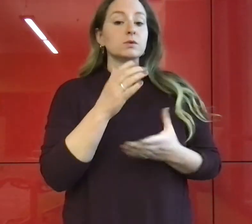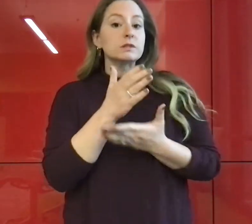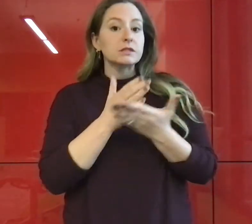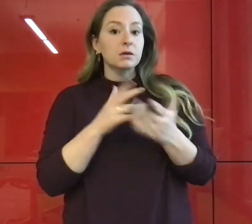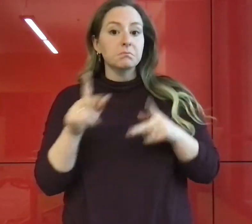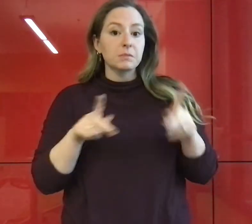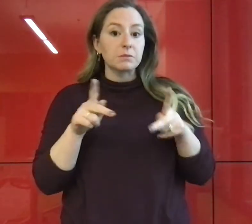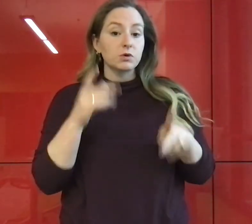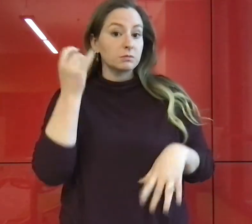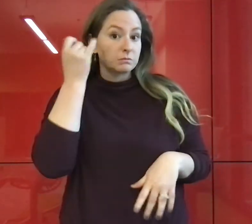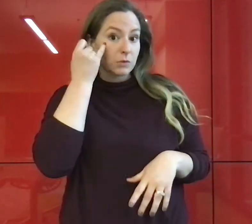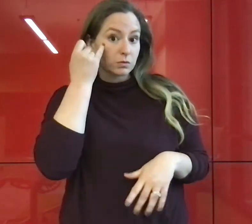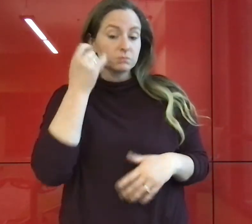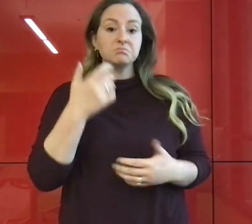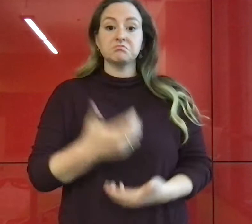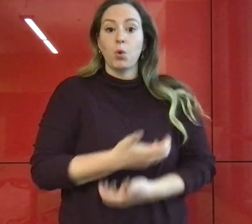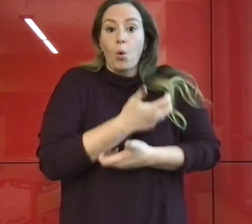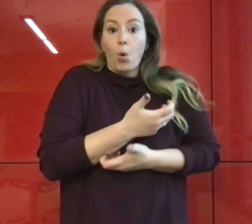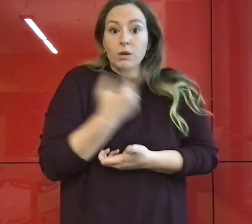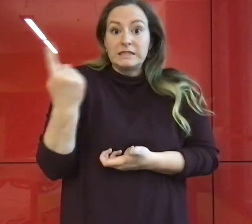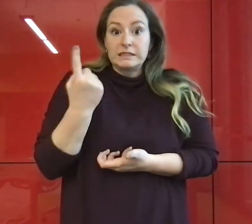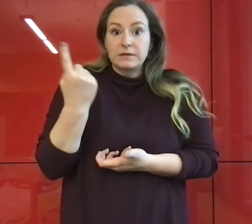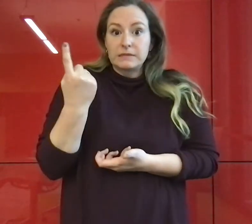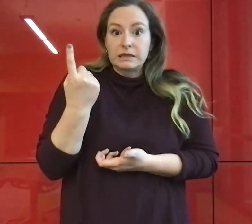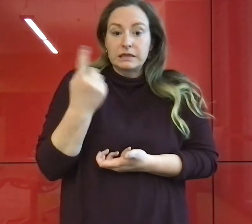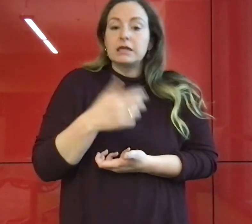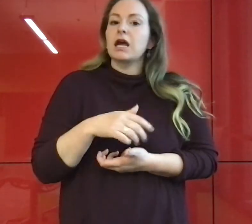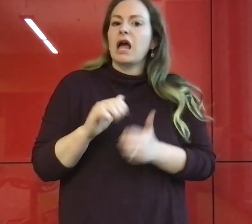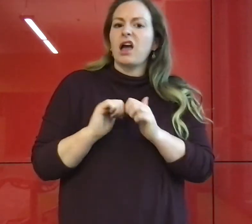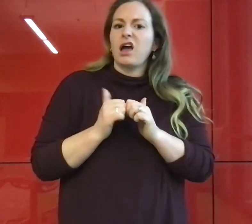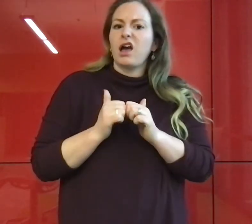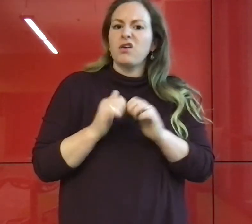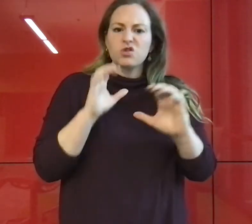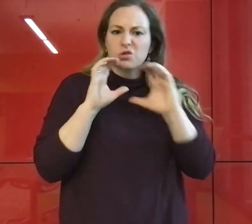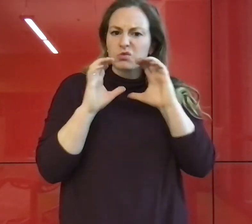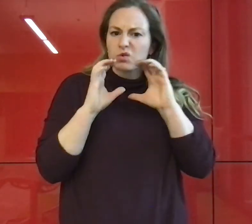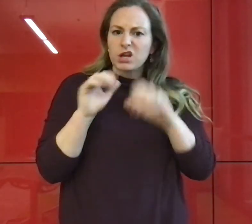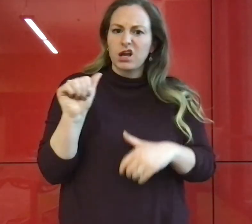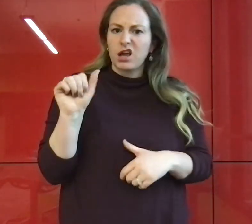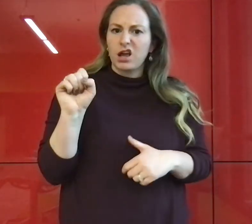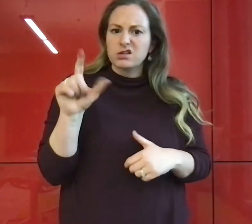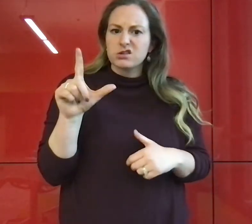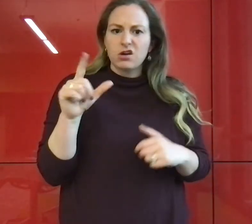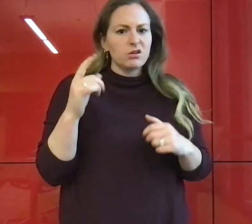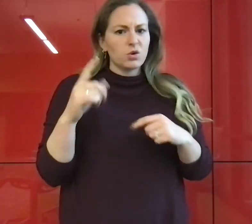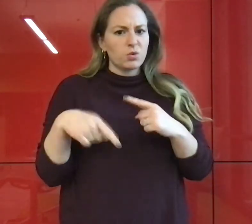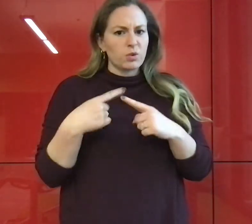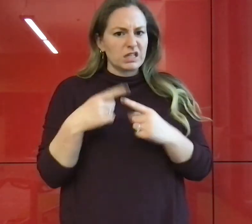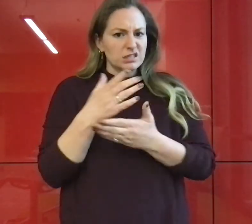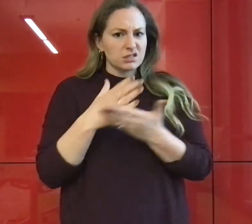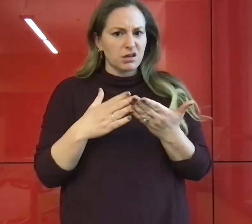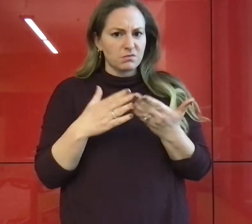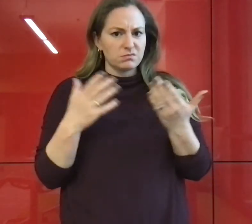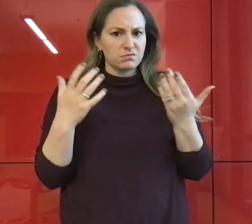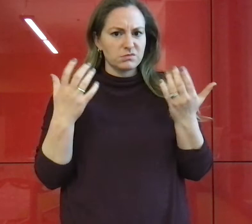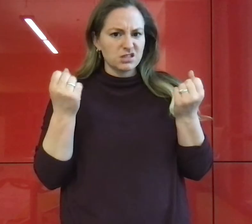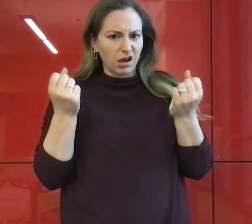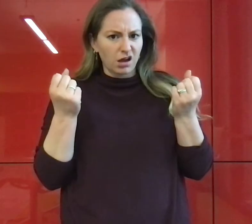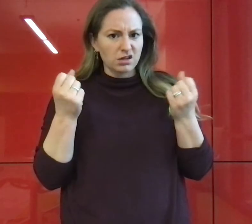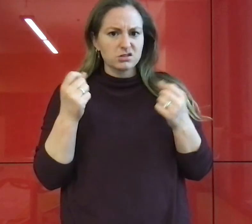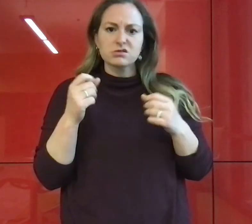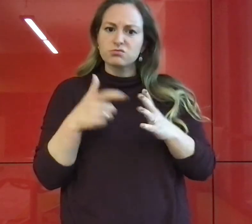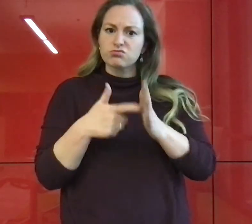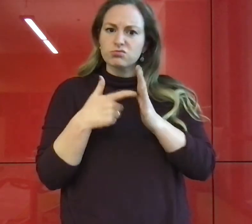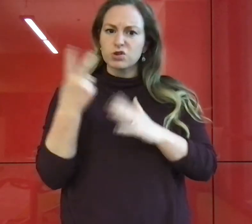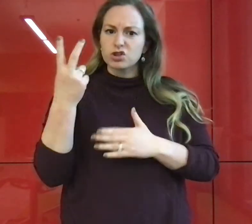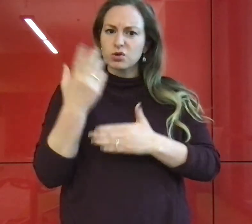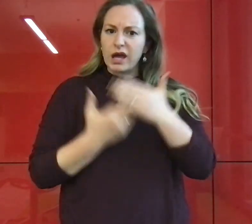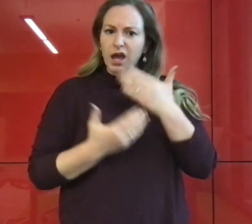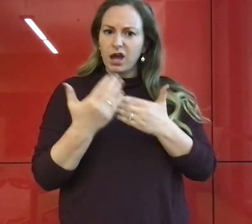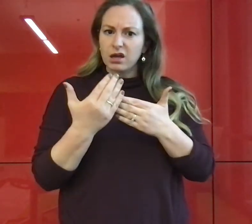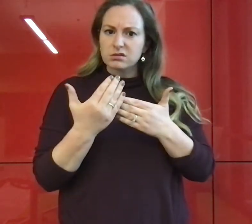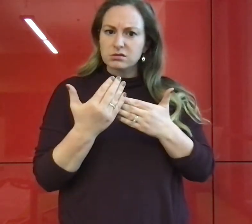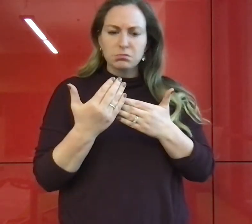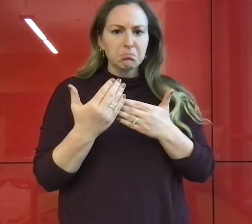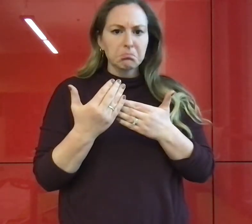Suppose some people holding something. How do you communicate in ASL when some of the signs require using two hands?